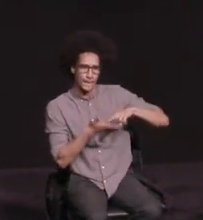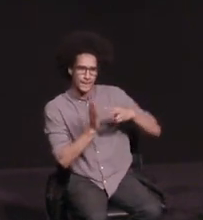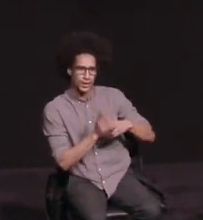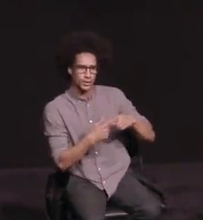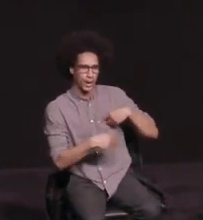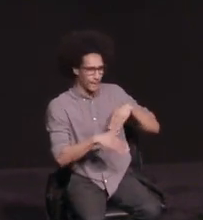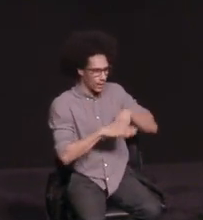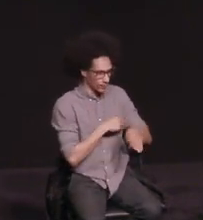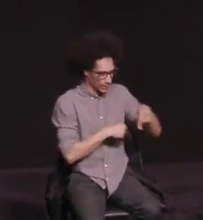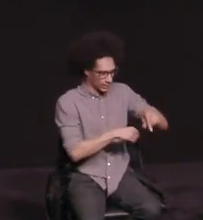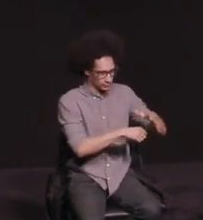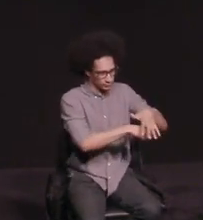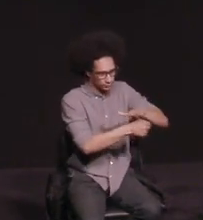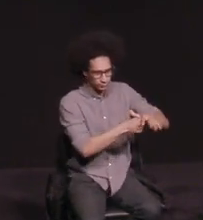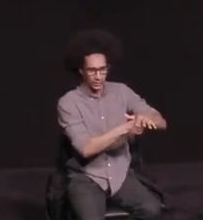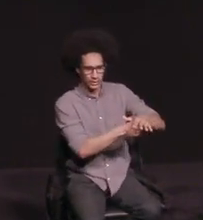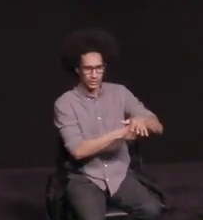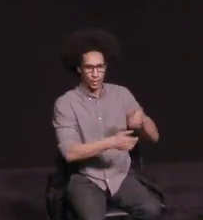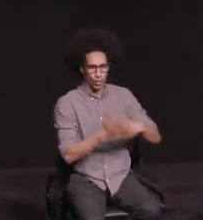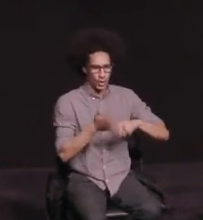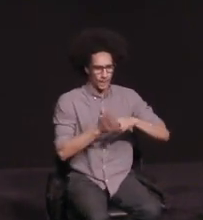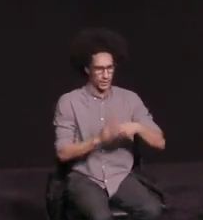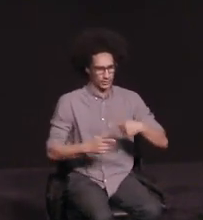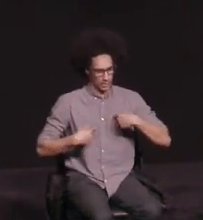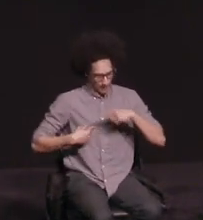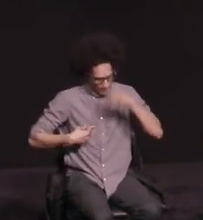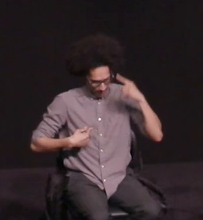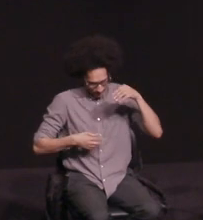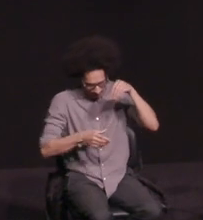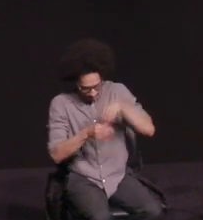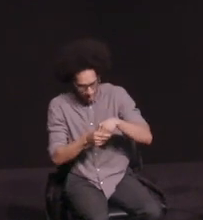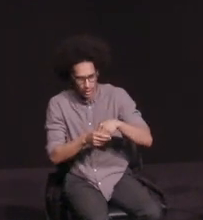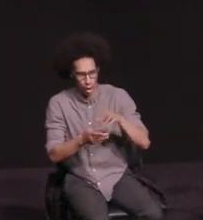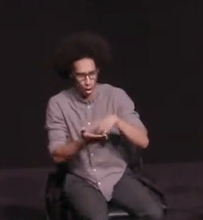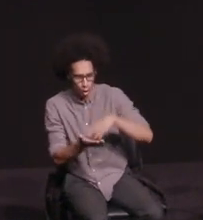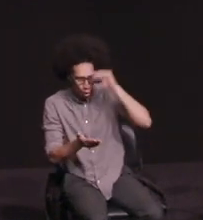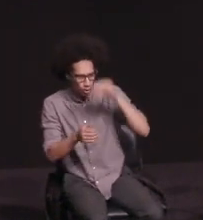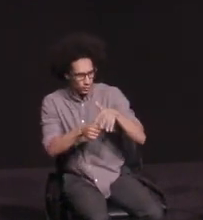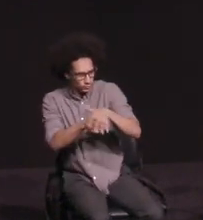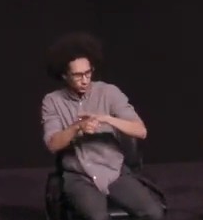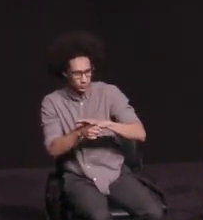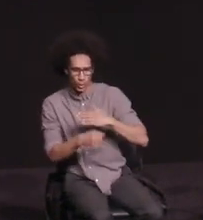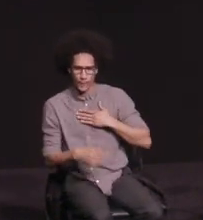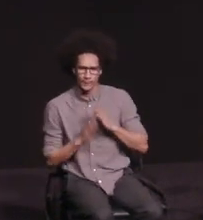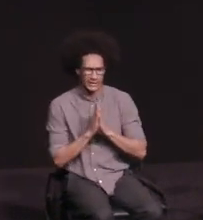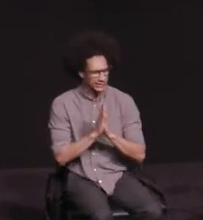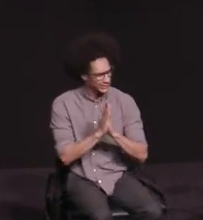institutions of learning. Please, please join us next week.